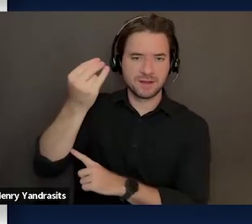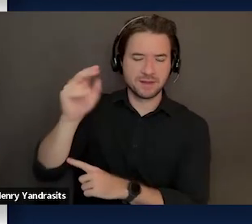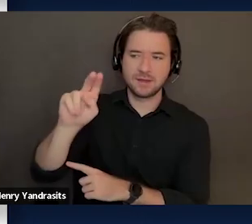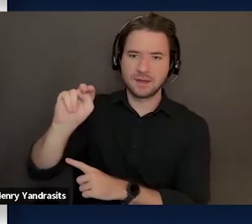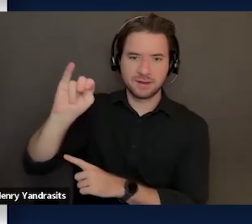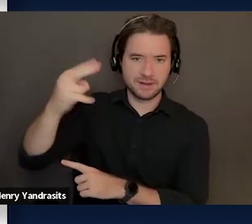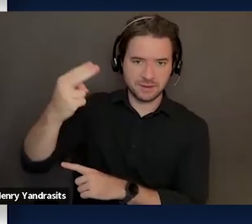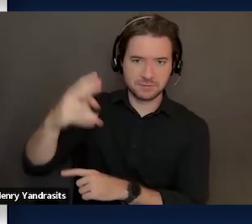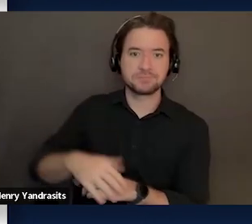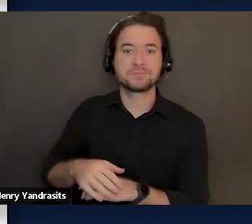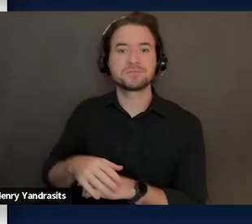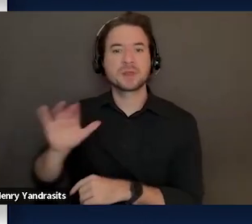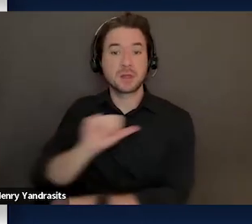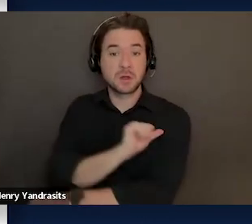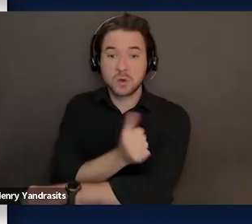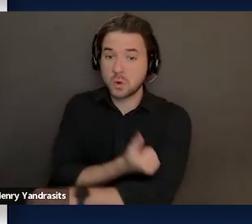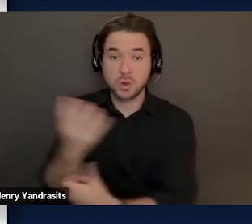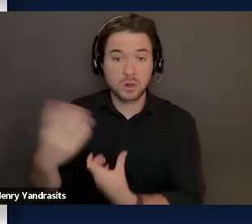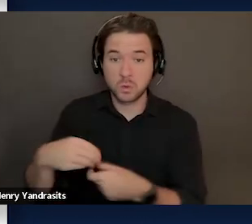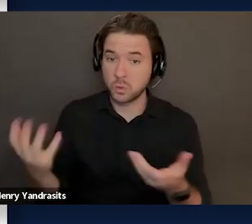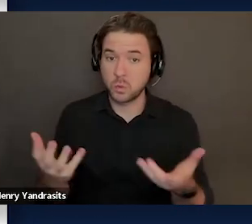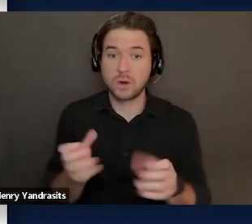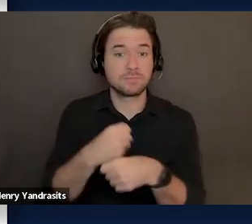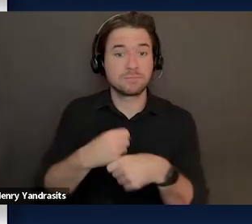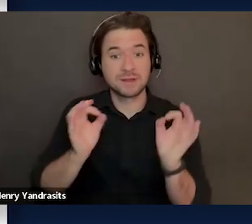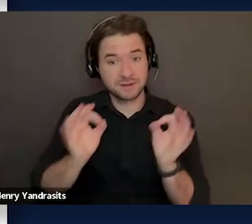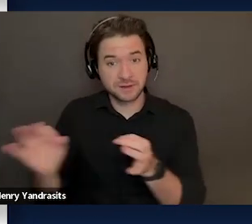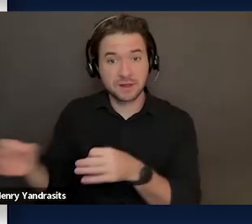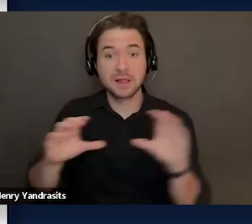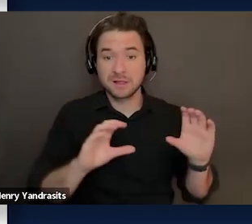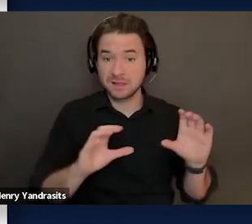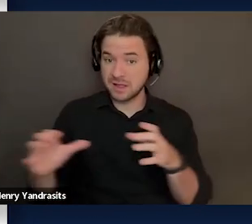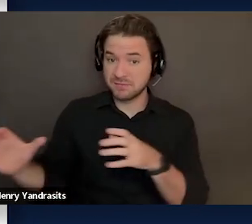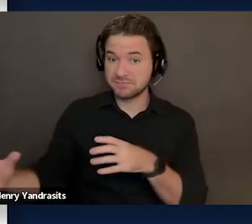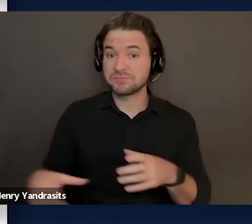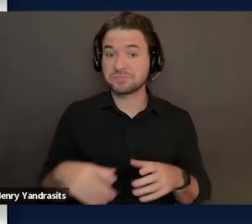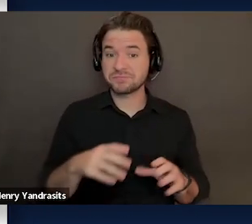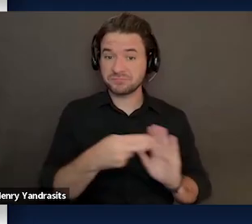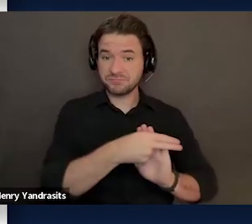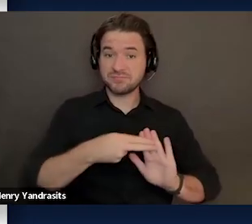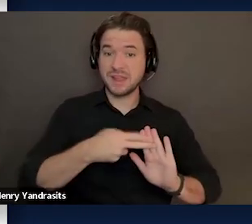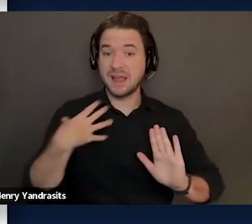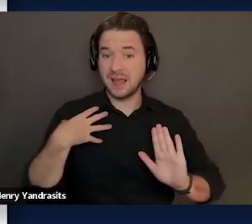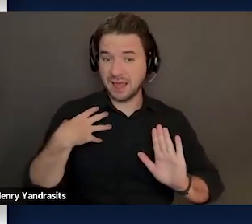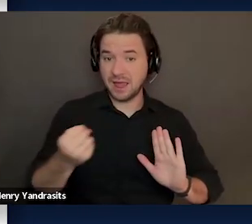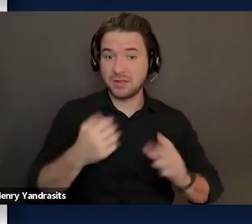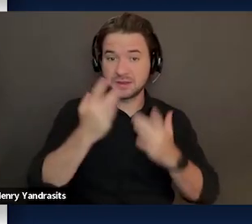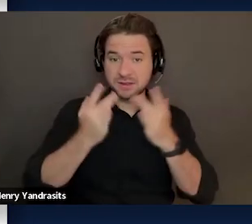So this authority includes making the decision to classify different groups in the U.S. As health disparities populations.